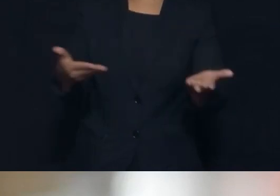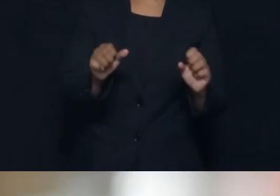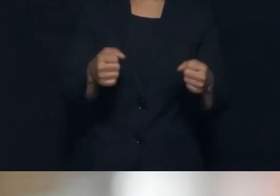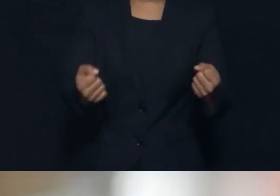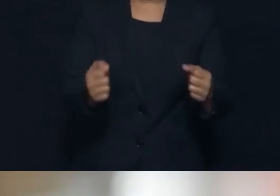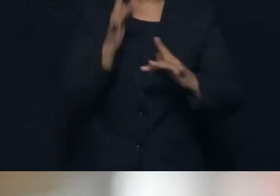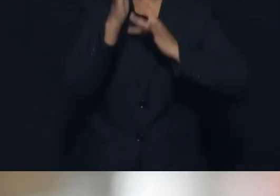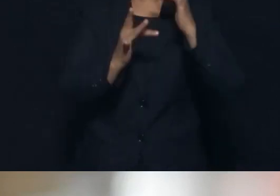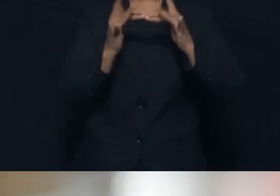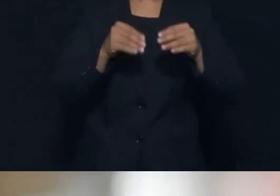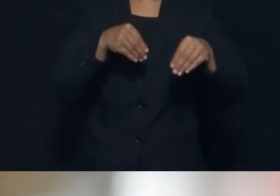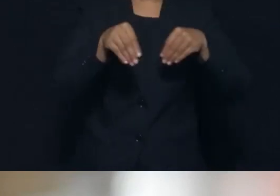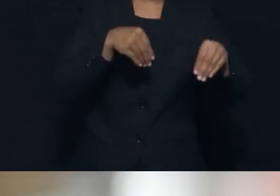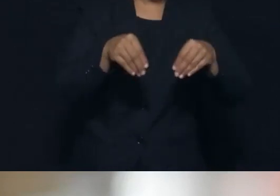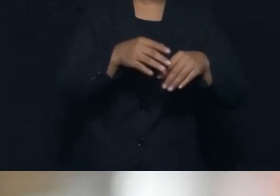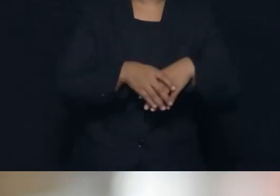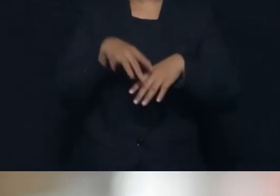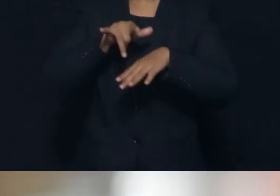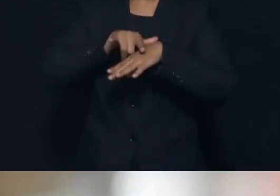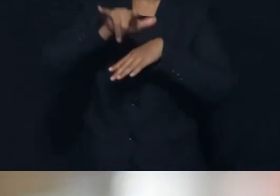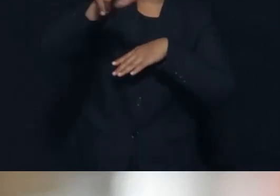So this is why we need to bring capacity for implementation.